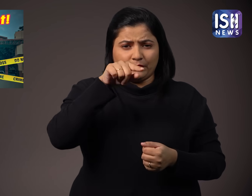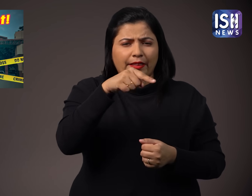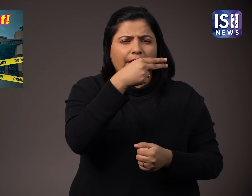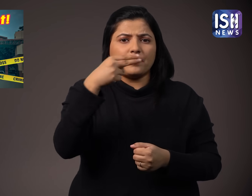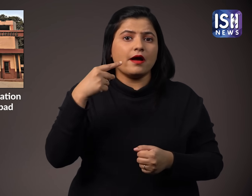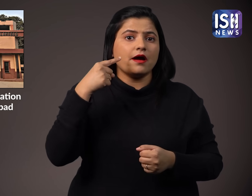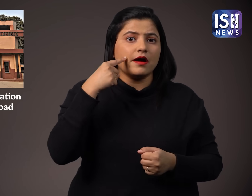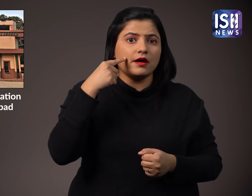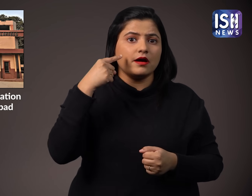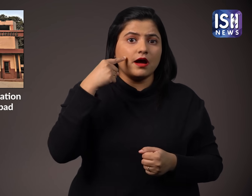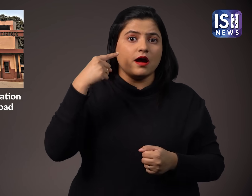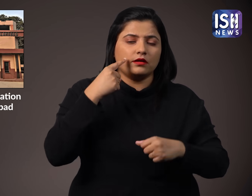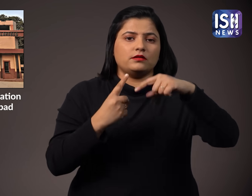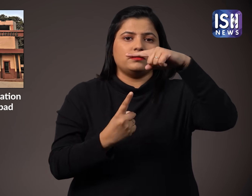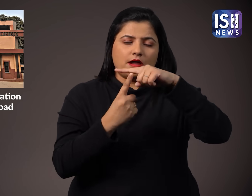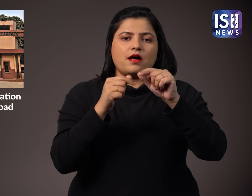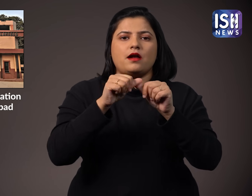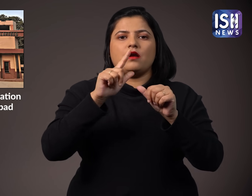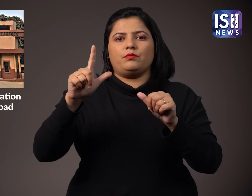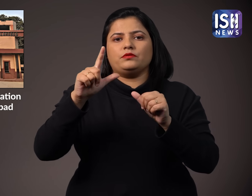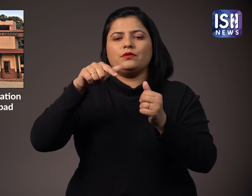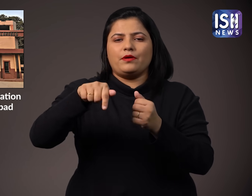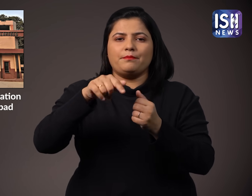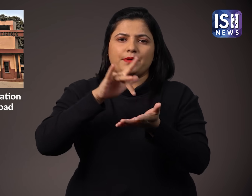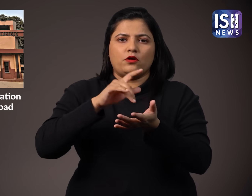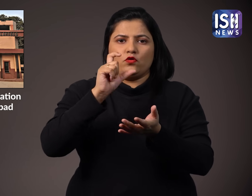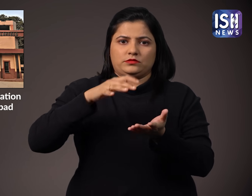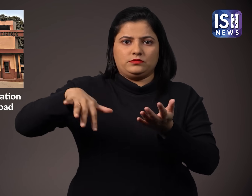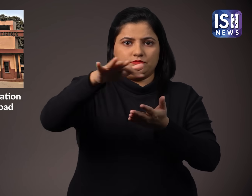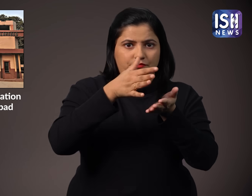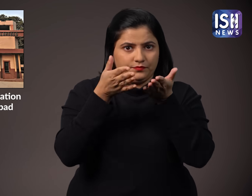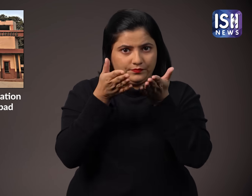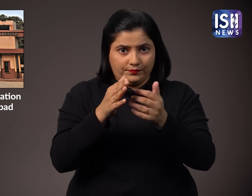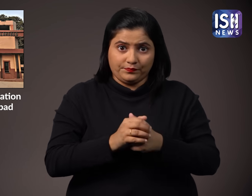There is a college in the area named IIIT Allahabad.